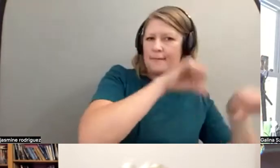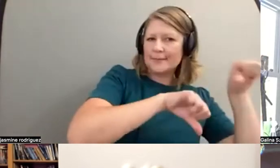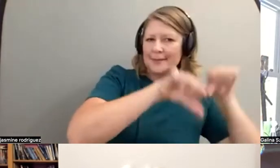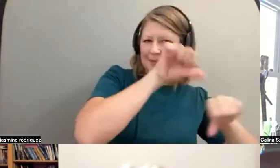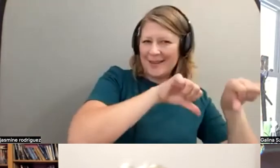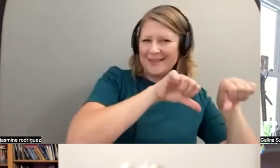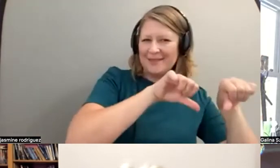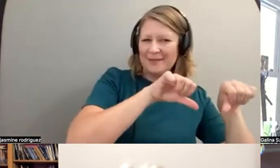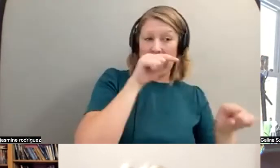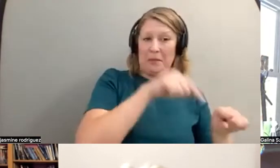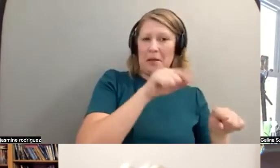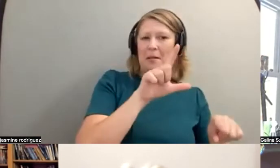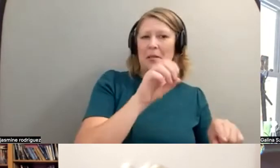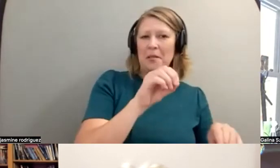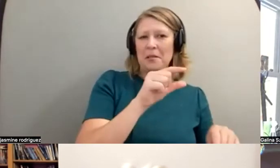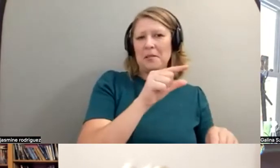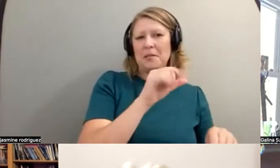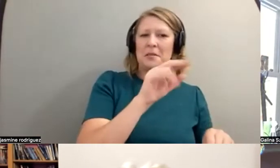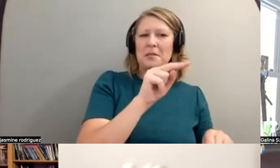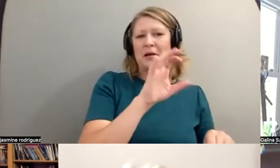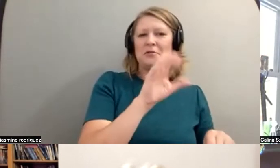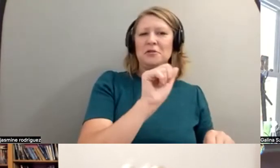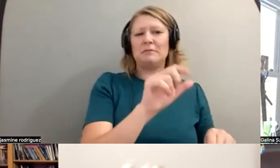try a little bit philosophical mind, like you said.